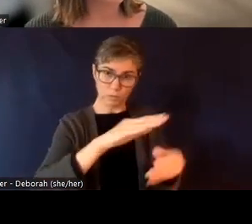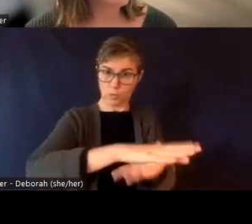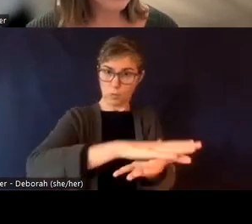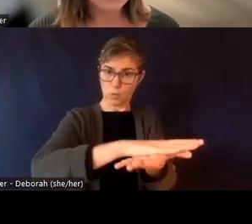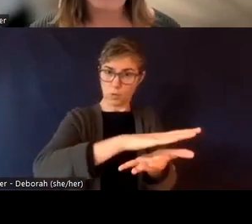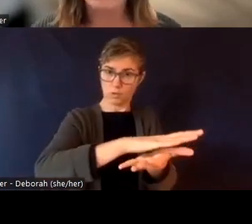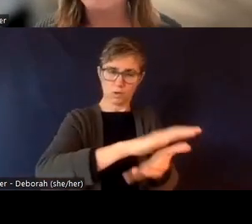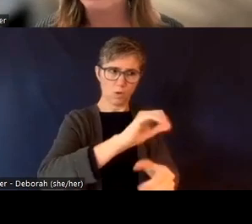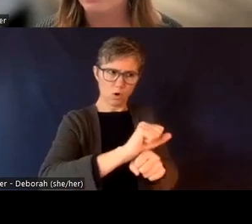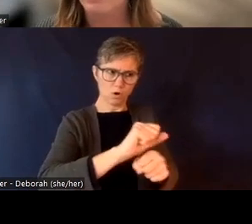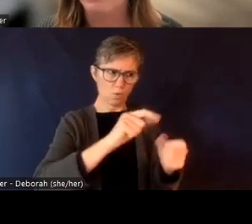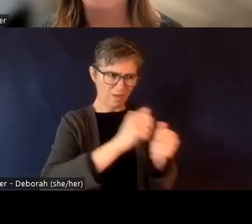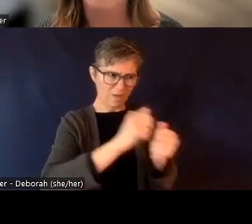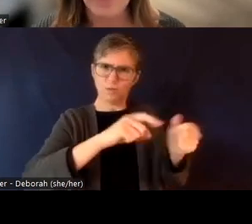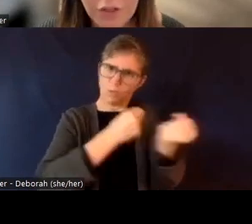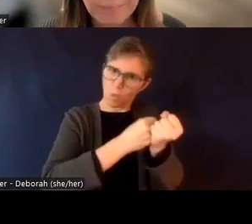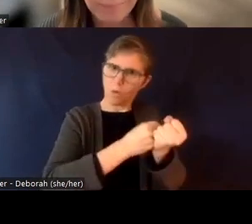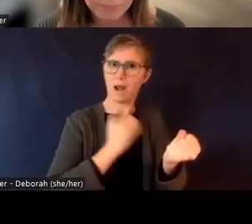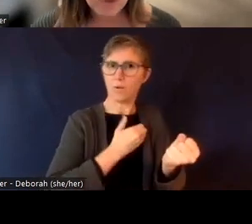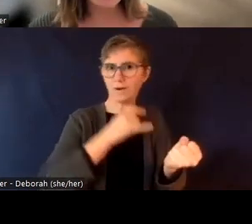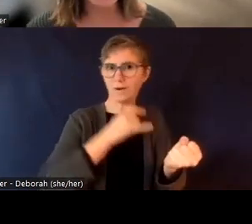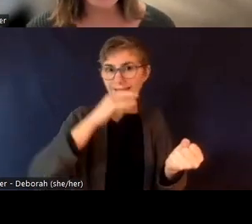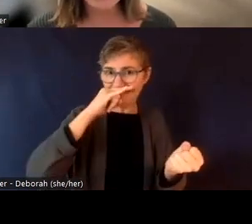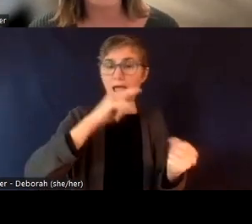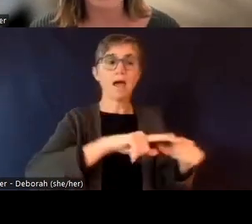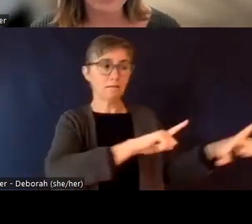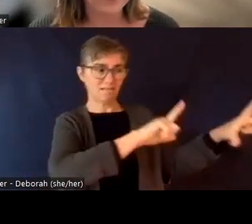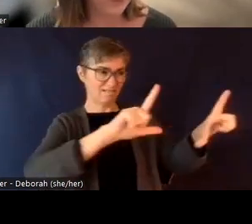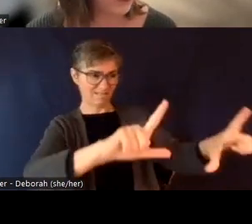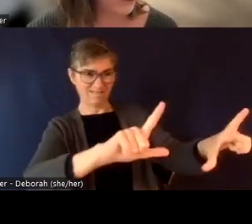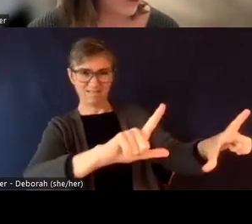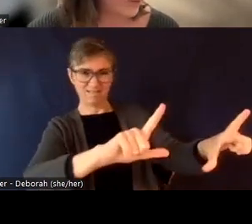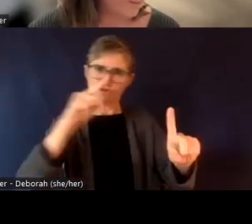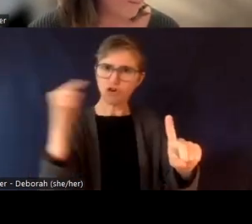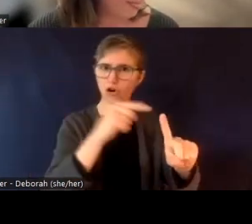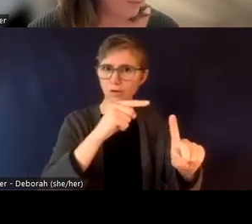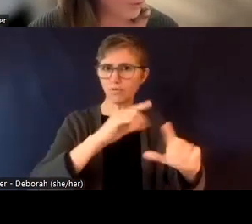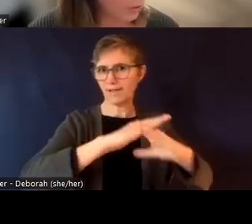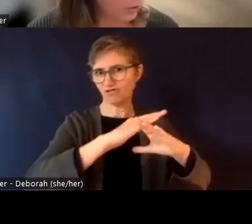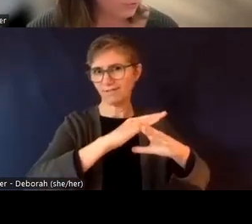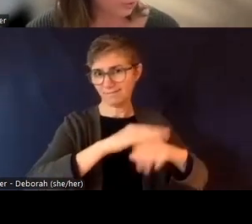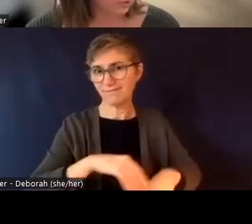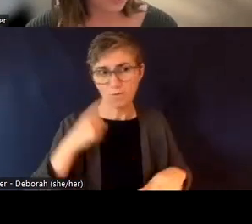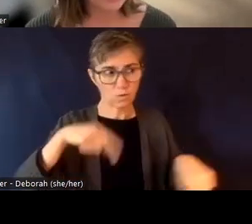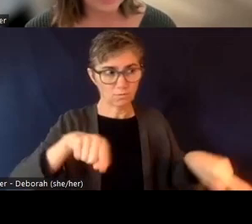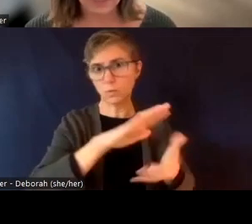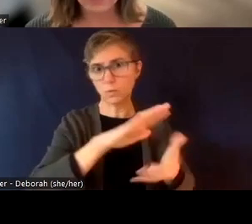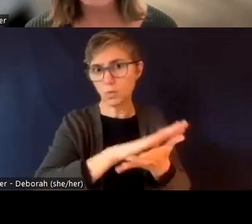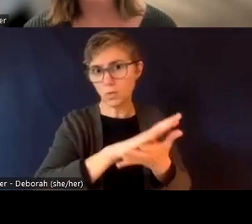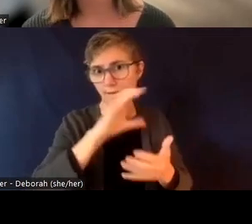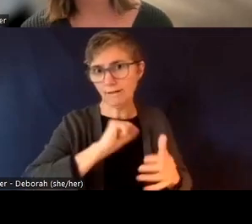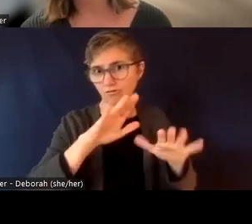primarily through a lens of prevention, targeted prevention. My goal for today